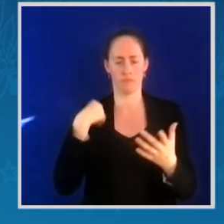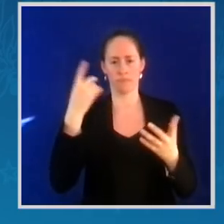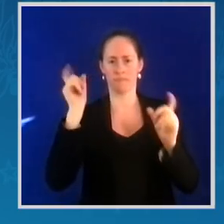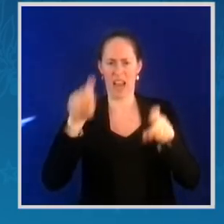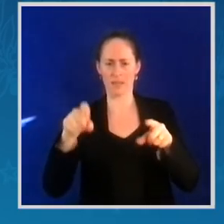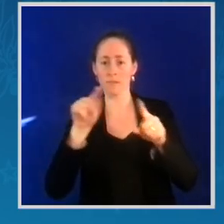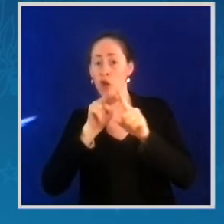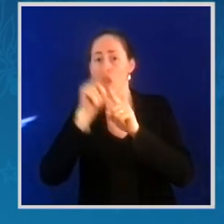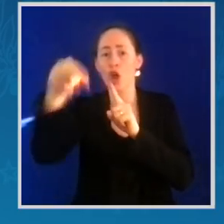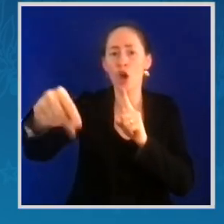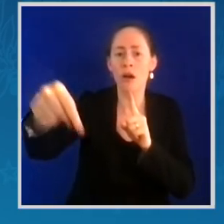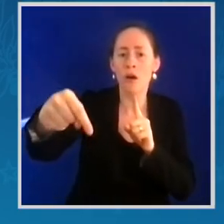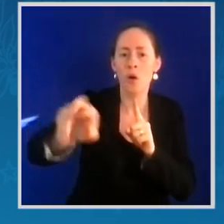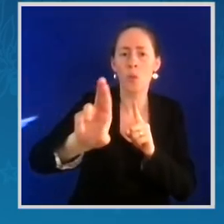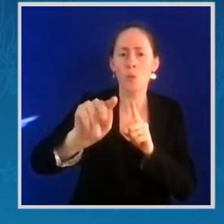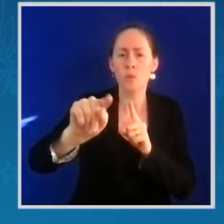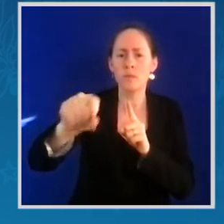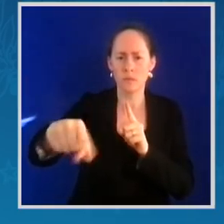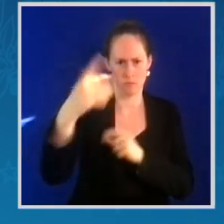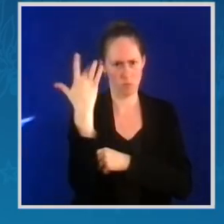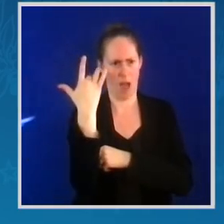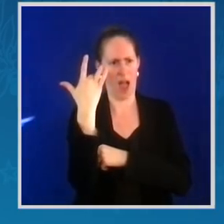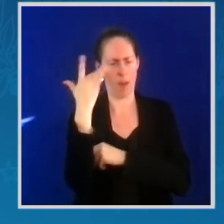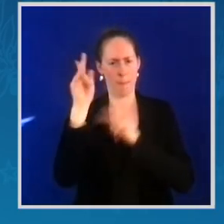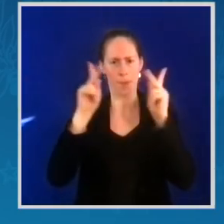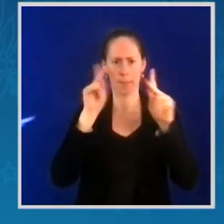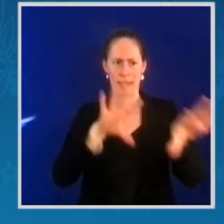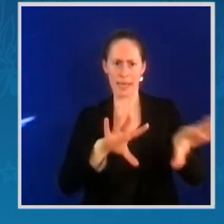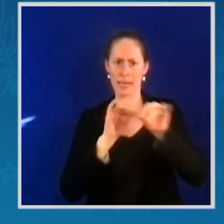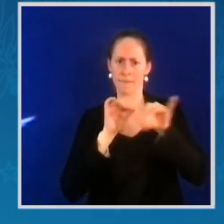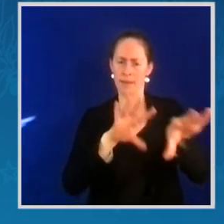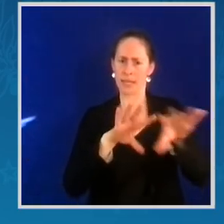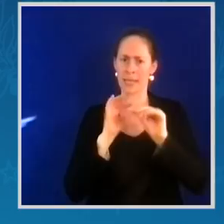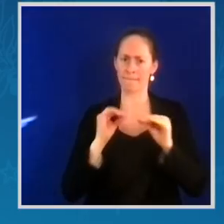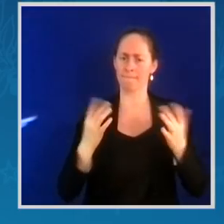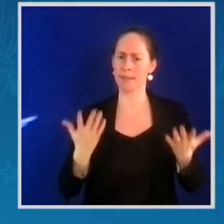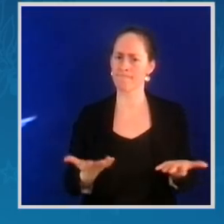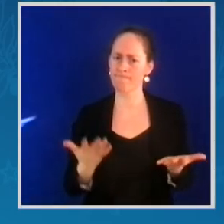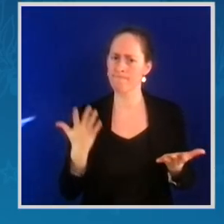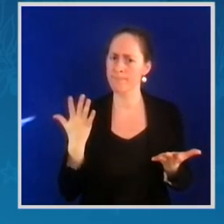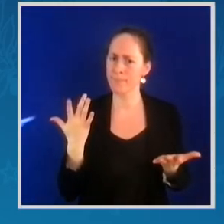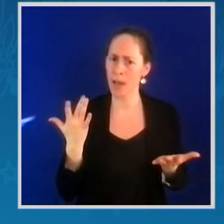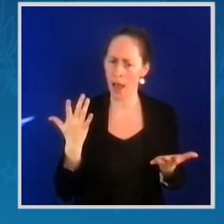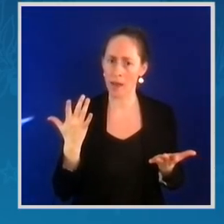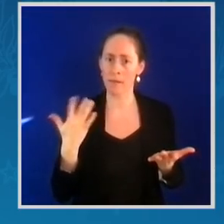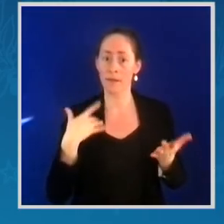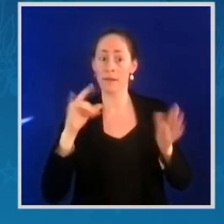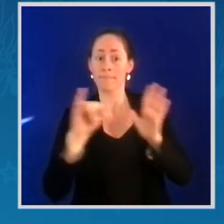And the root causes are based on the problems and the challenges that people are facing in countries like Guatemala,